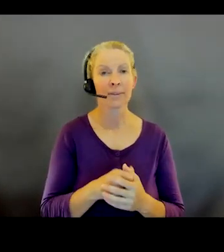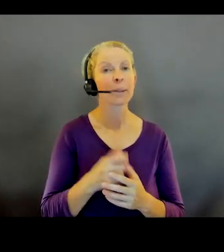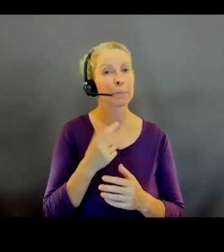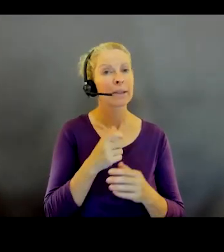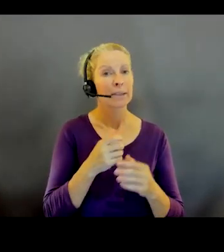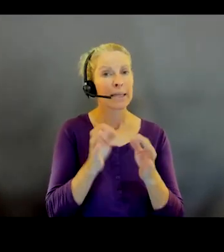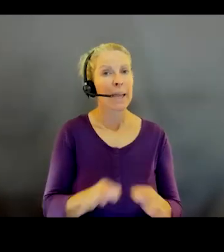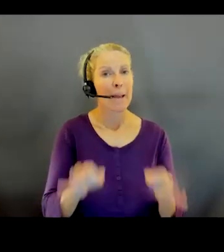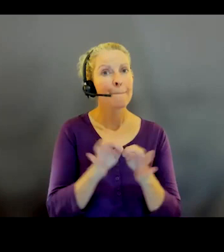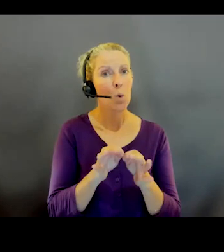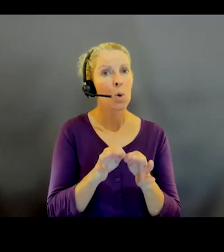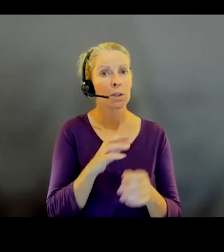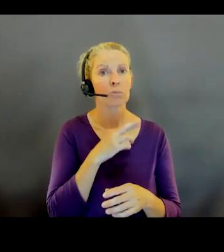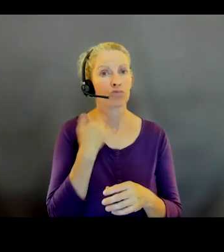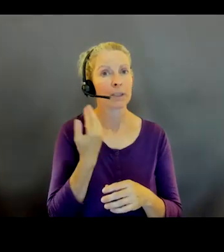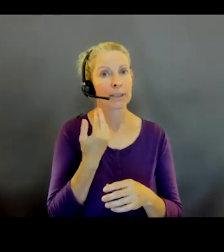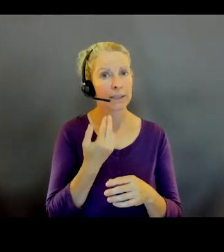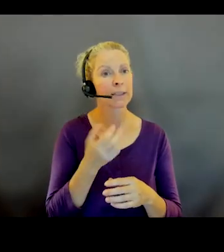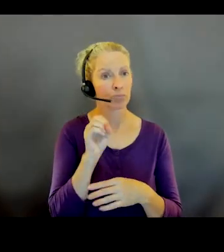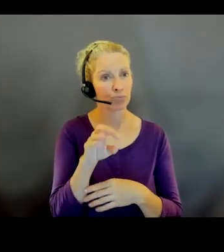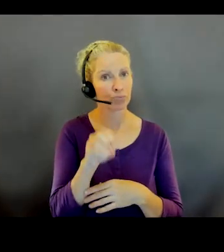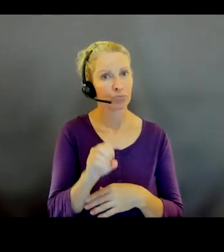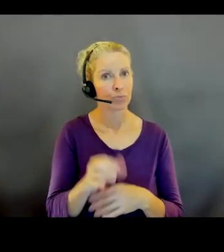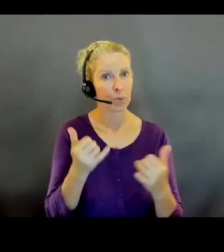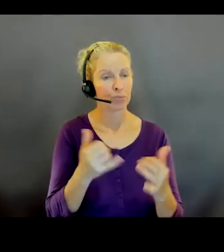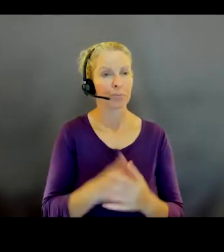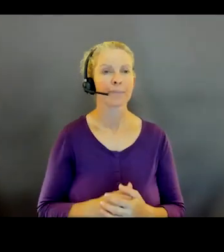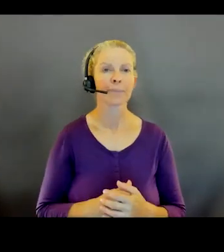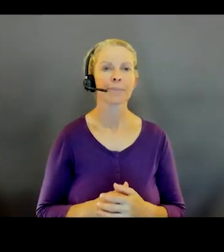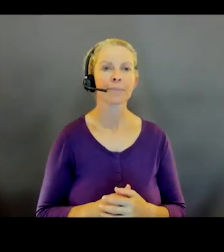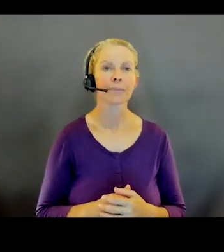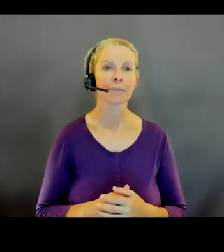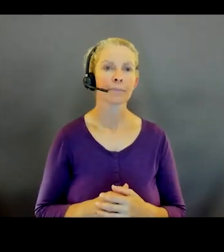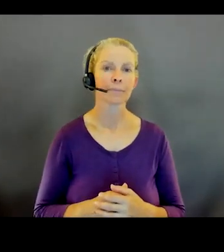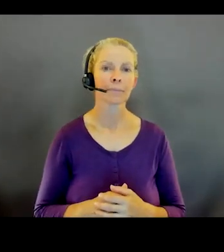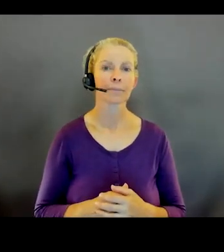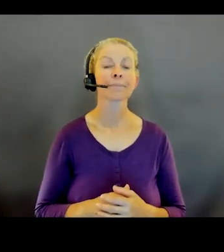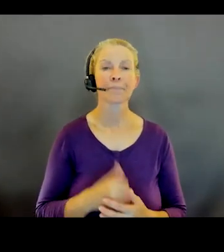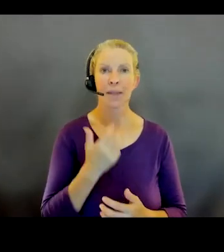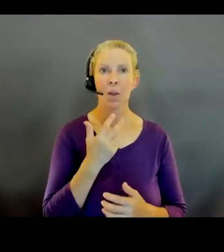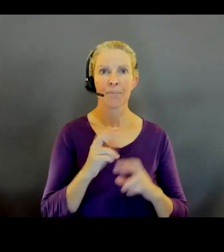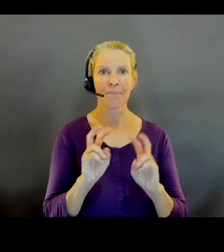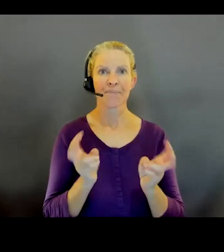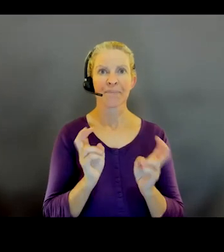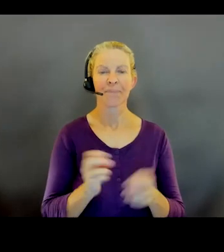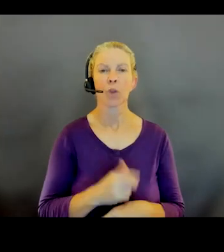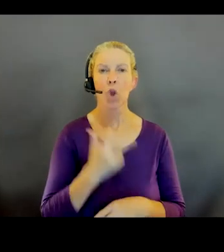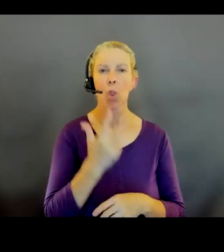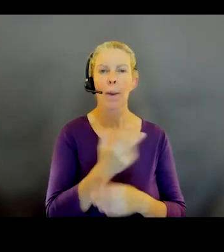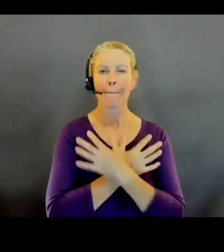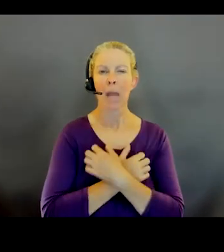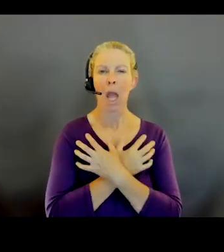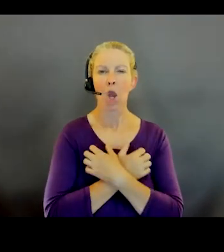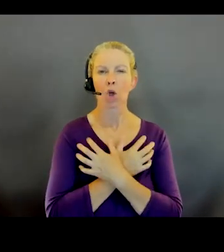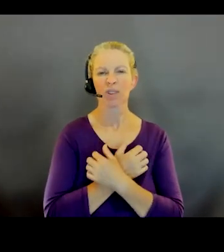real and present dangers, so here we go. The three bears that we have to watch out for in artificial